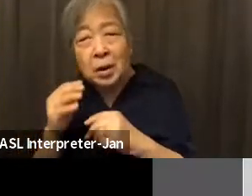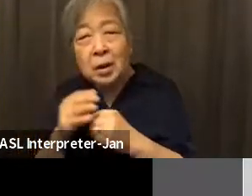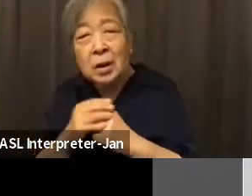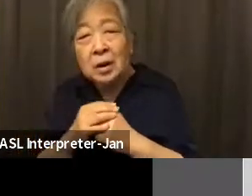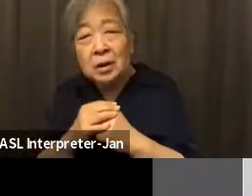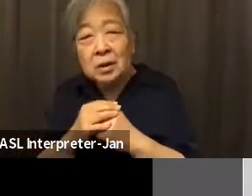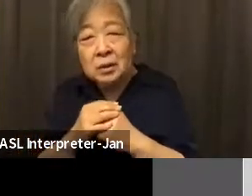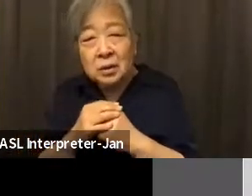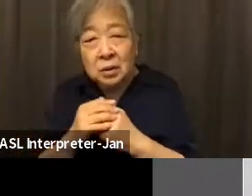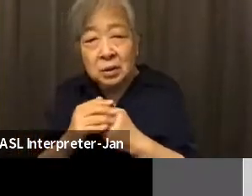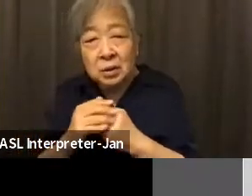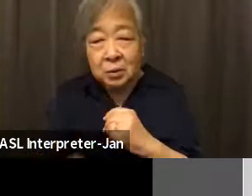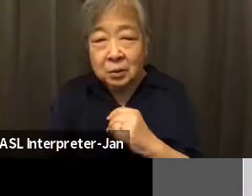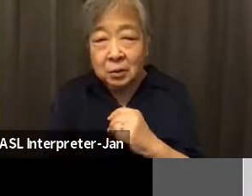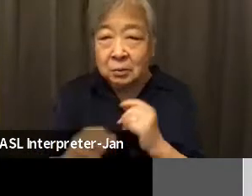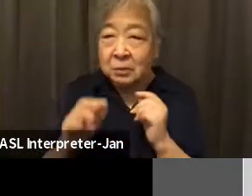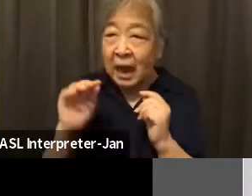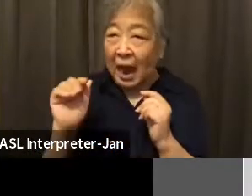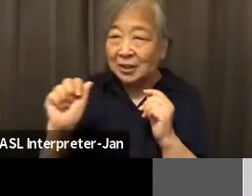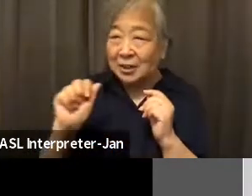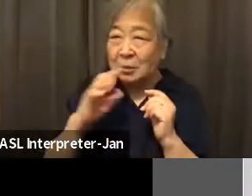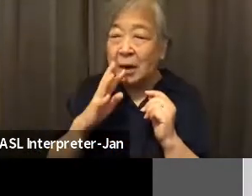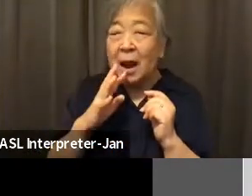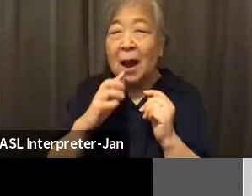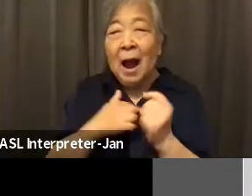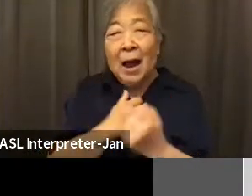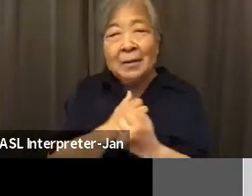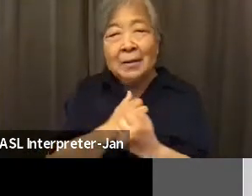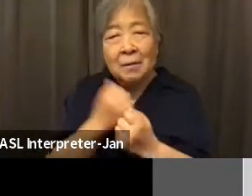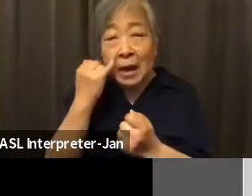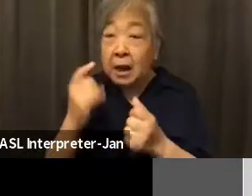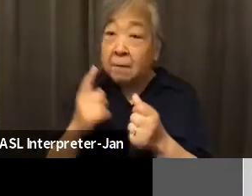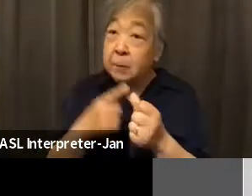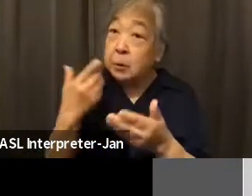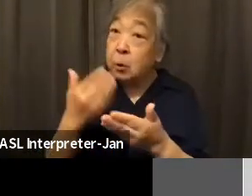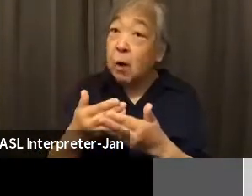I love the idea of taking a tour when you first arrive, especially on